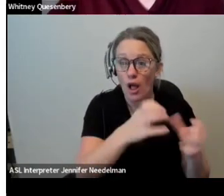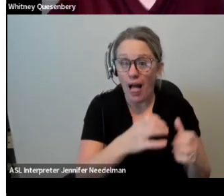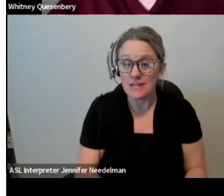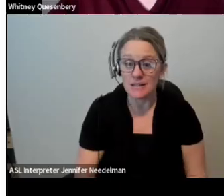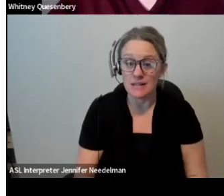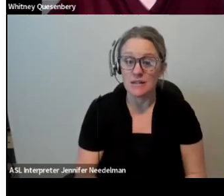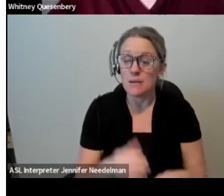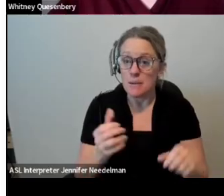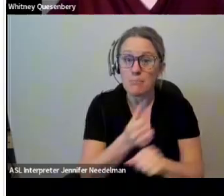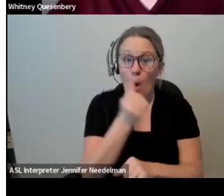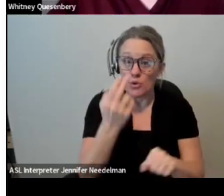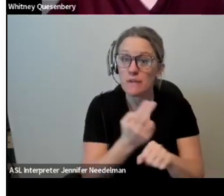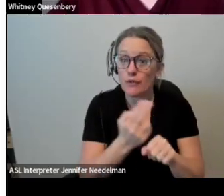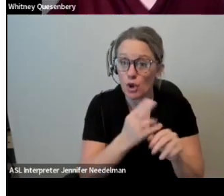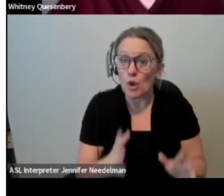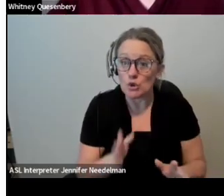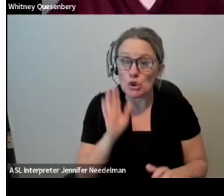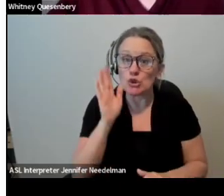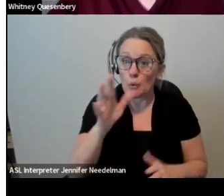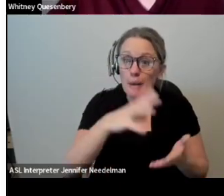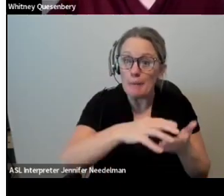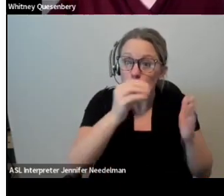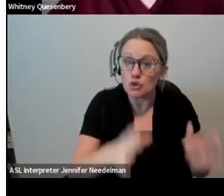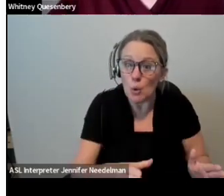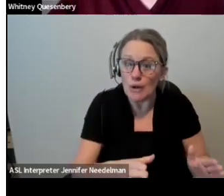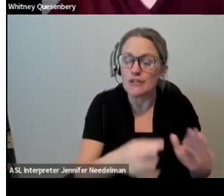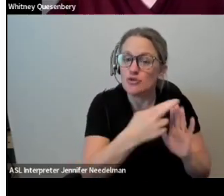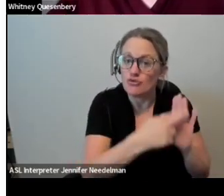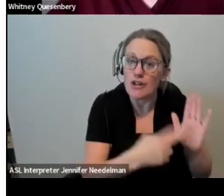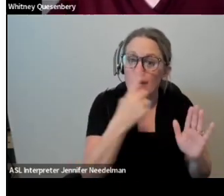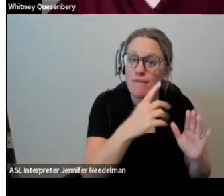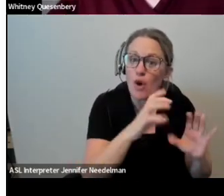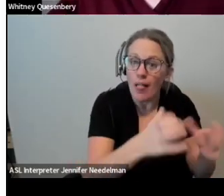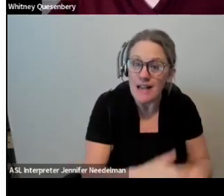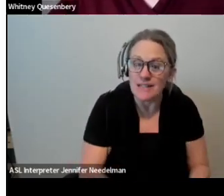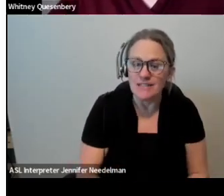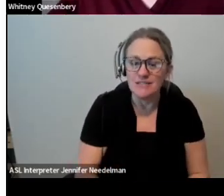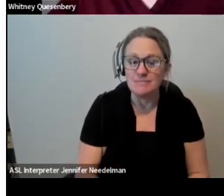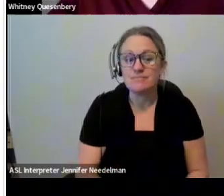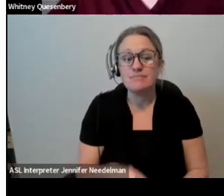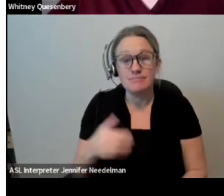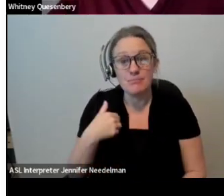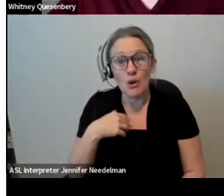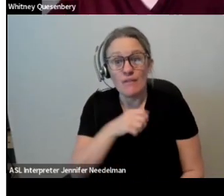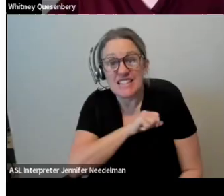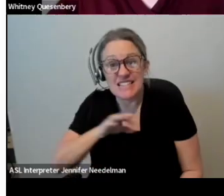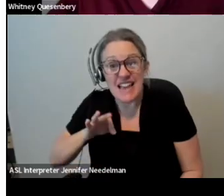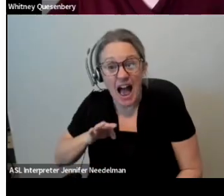of the users are gonna be students registering for classes. But you've got the staff at the registrar's office,